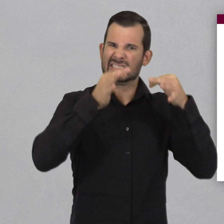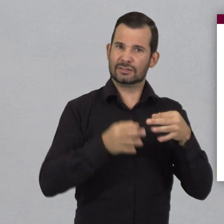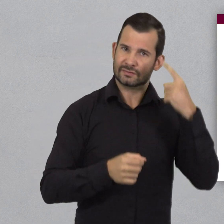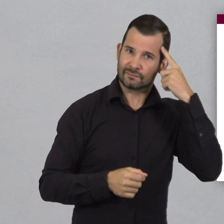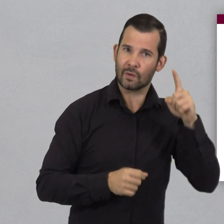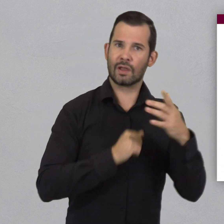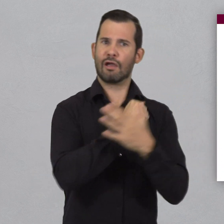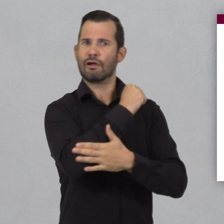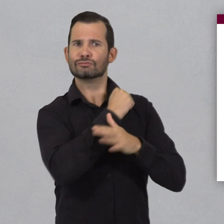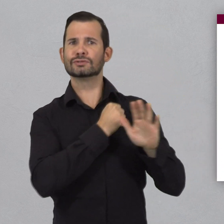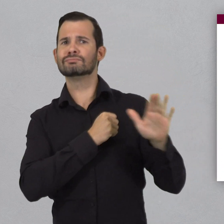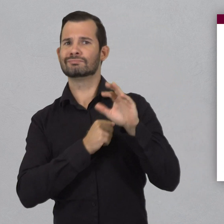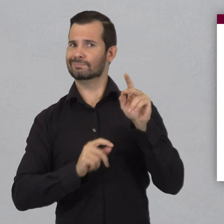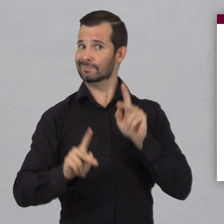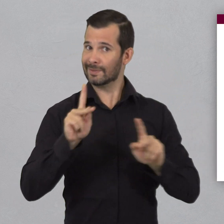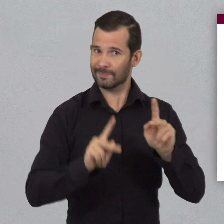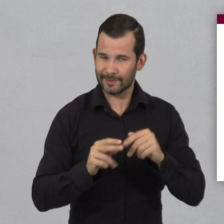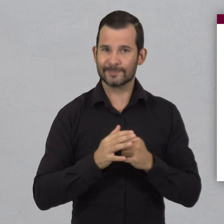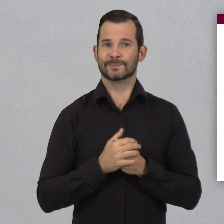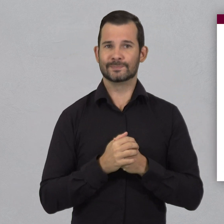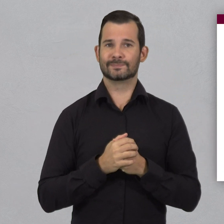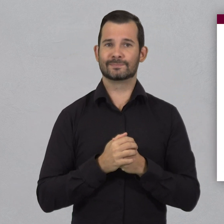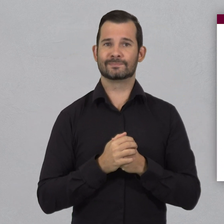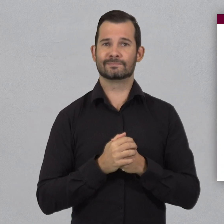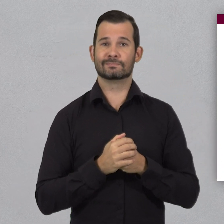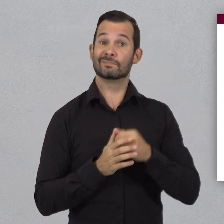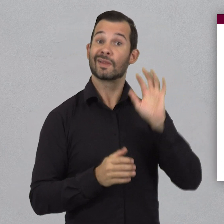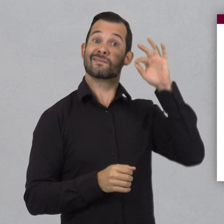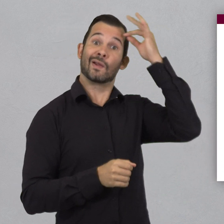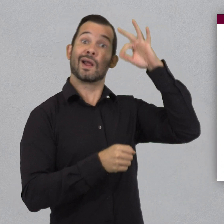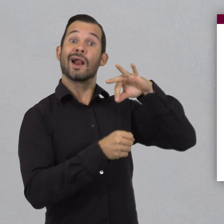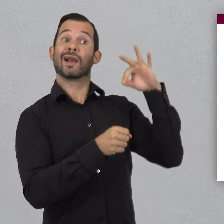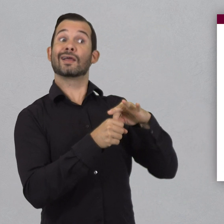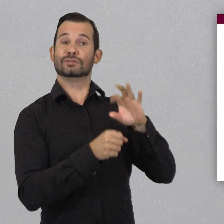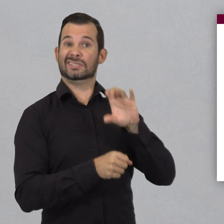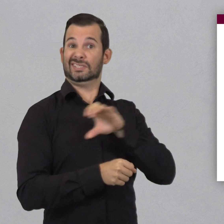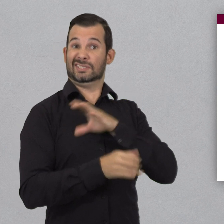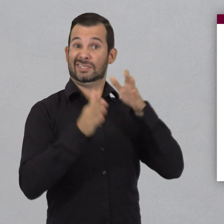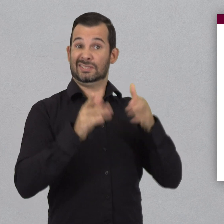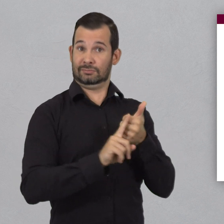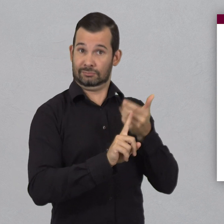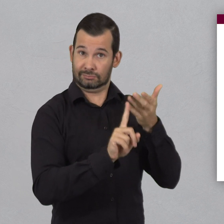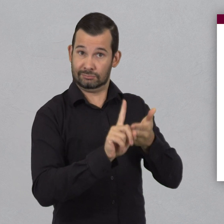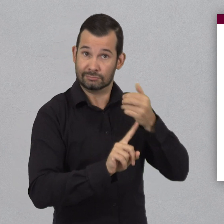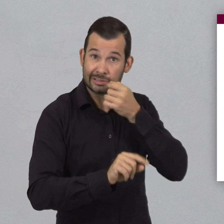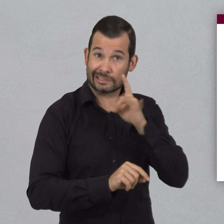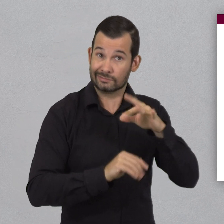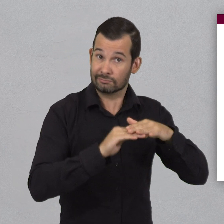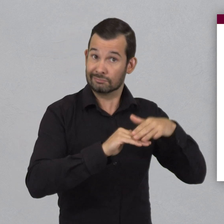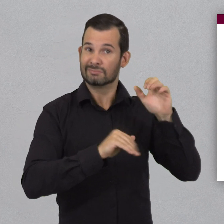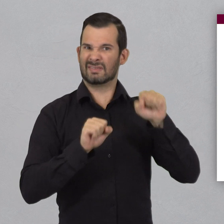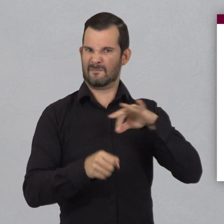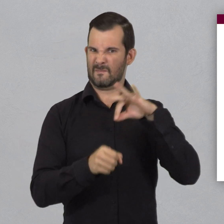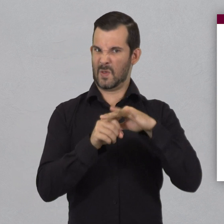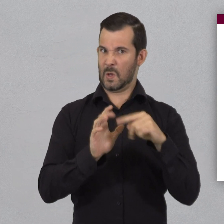laws and decisions for the country and its people. In federal elections, citizens who are at least